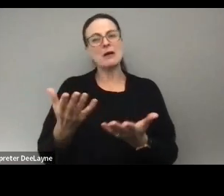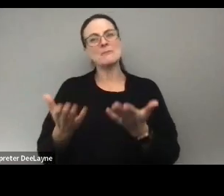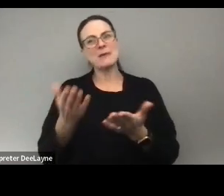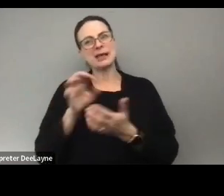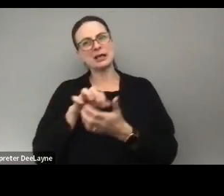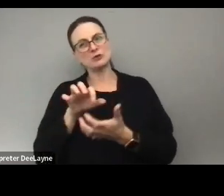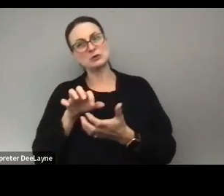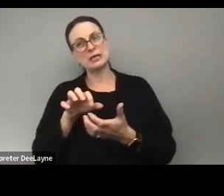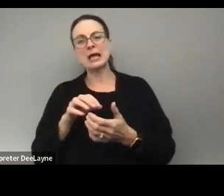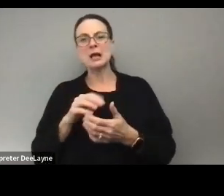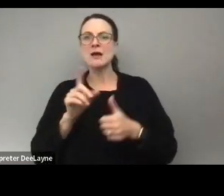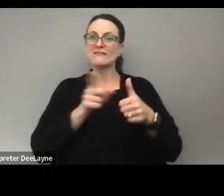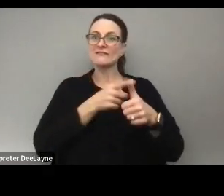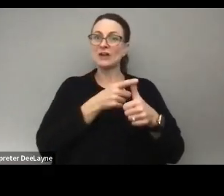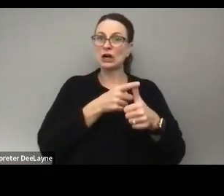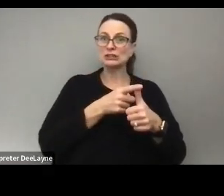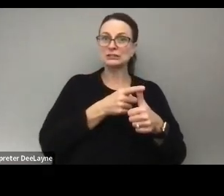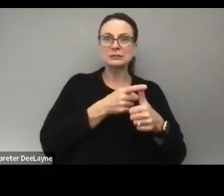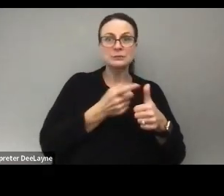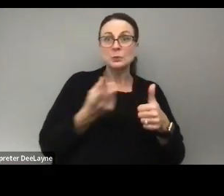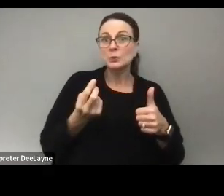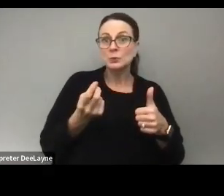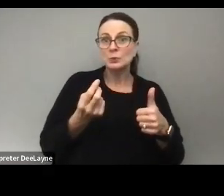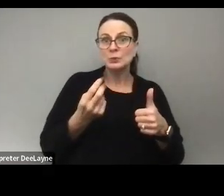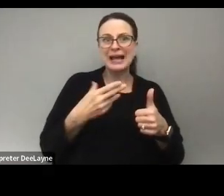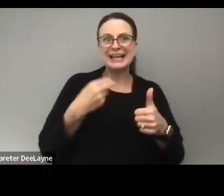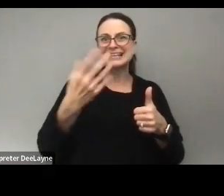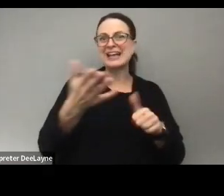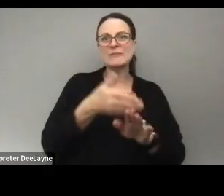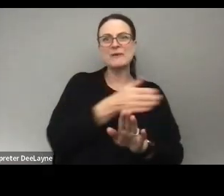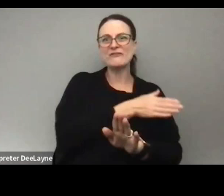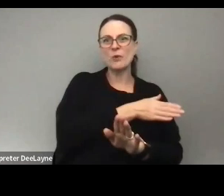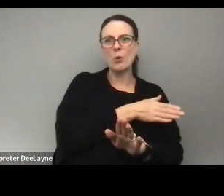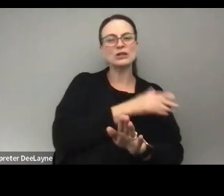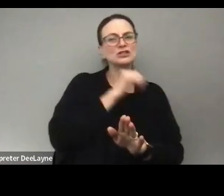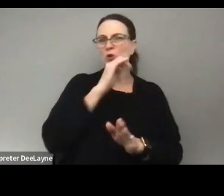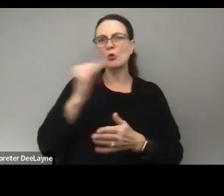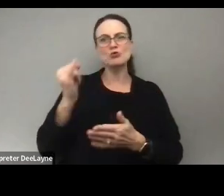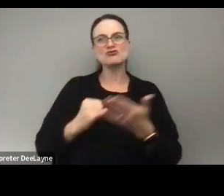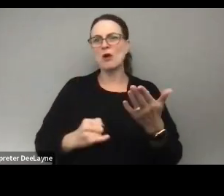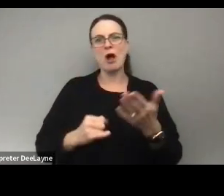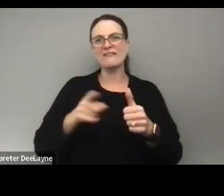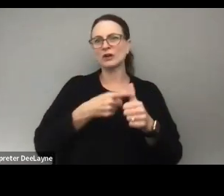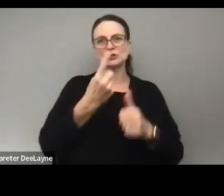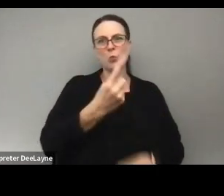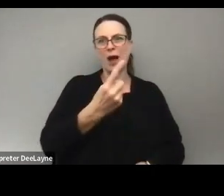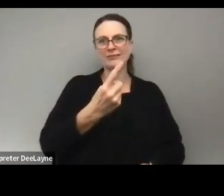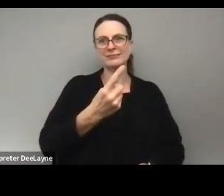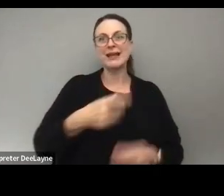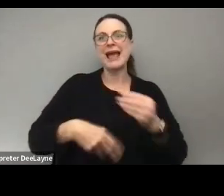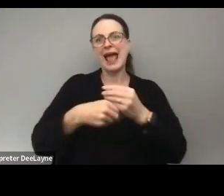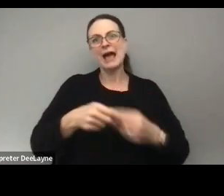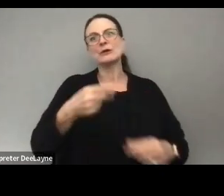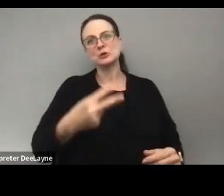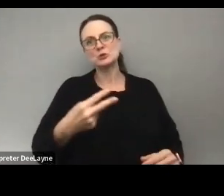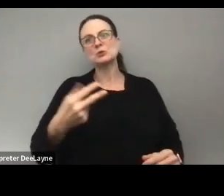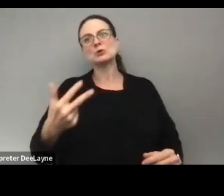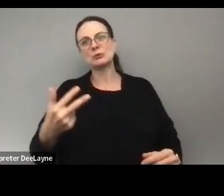but step one, the kids are given in advance so they don't draw step one, all they draw are step two, three, four, and five.